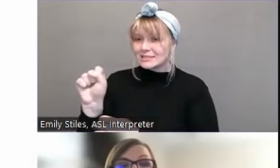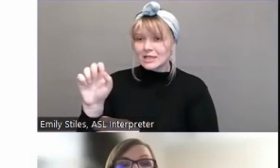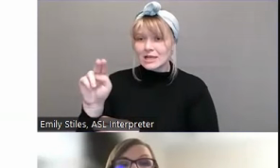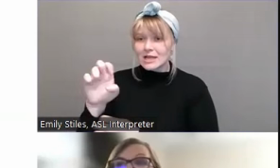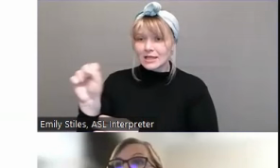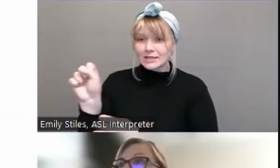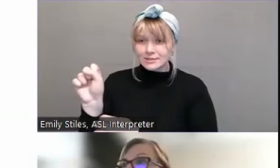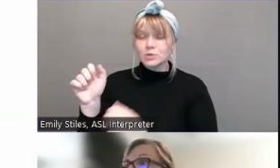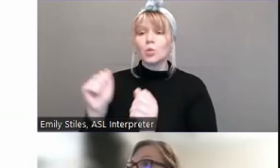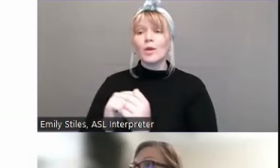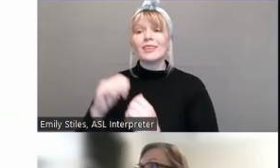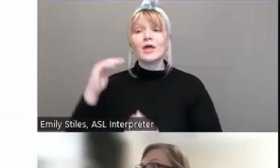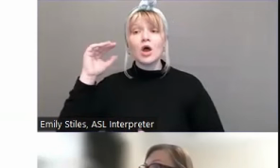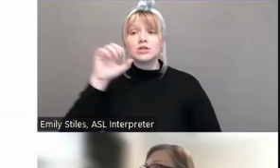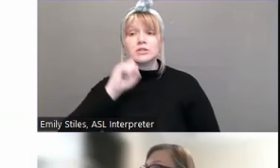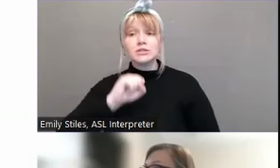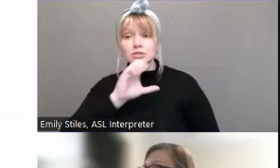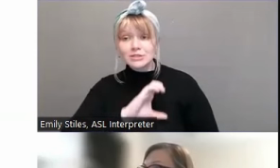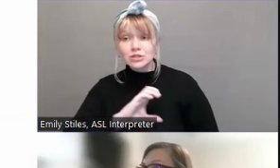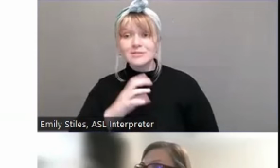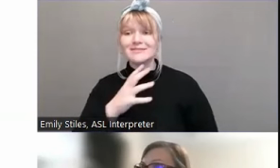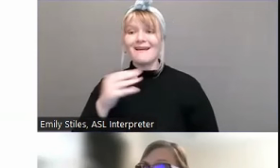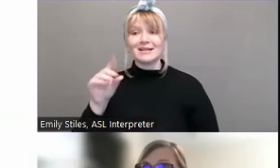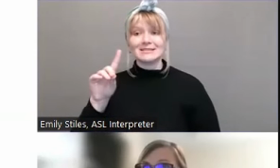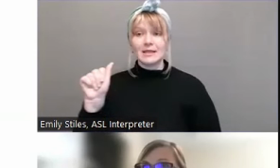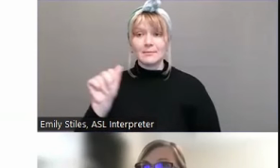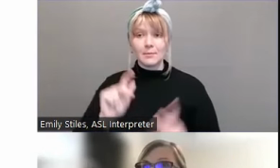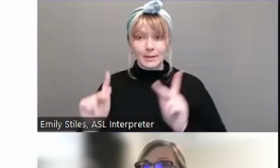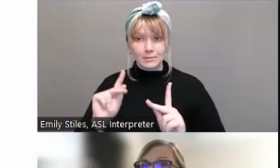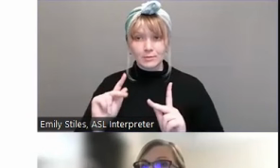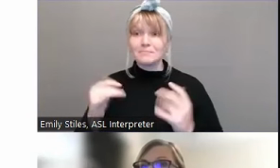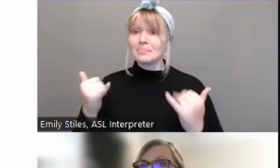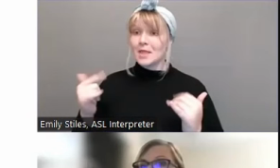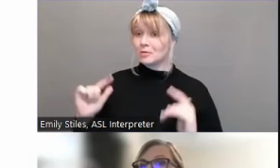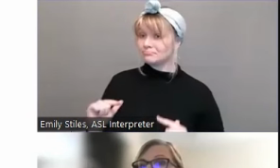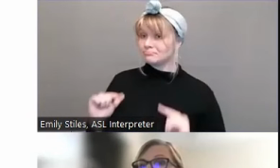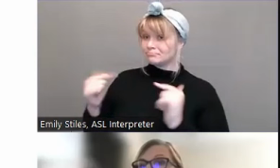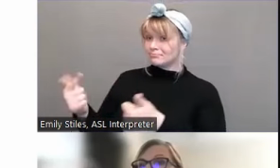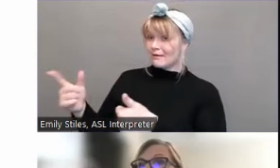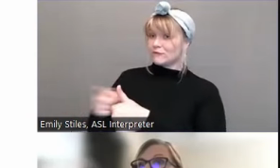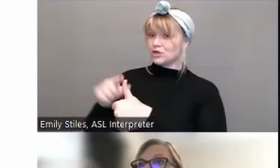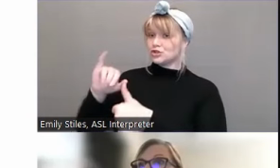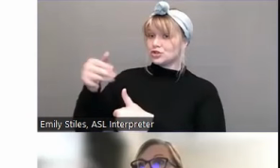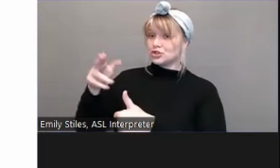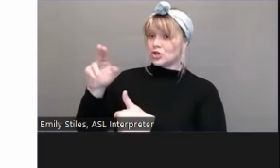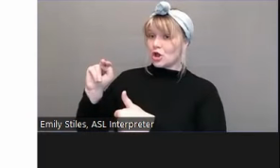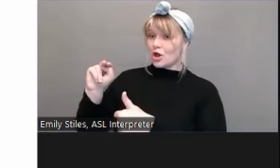With that said, John, I will turn it over to you. Thank you so much, Erica. Good afternoon, everyone.